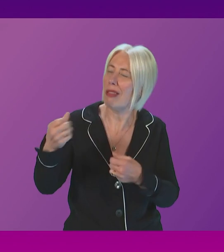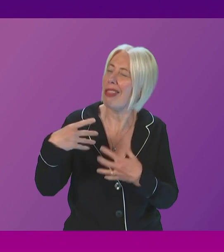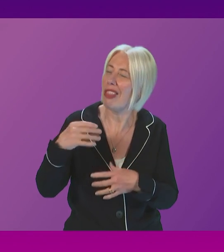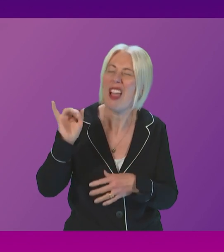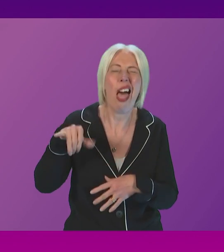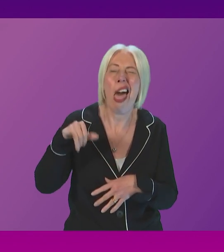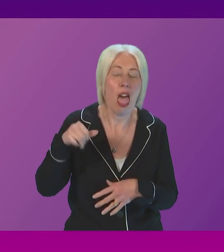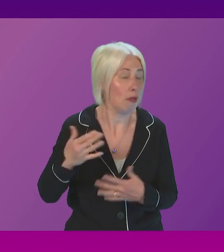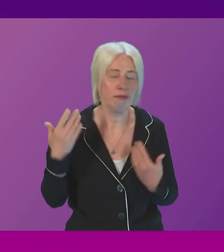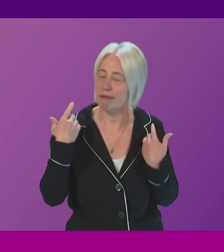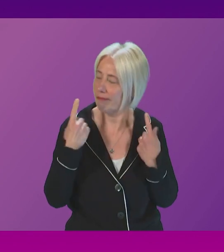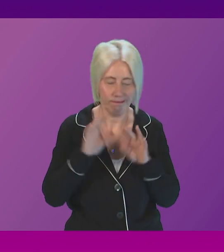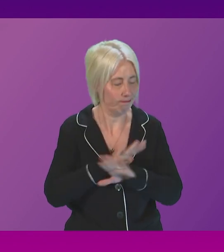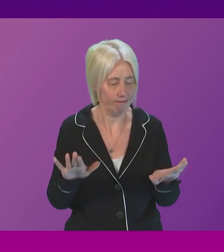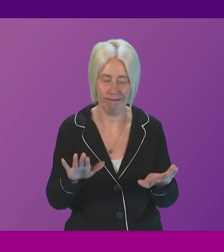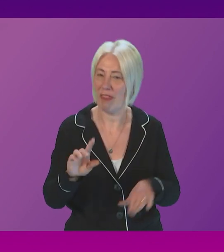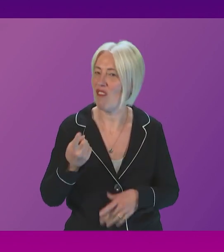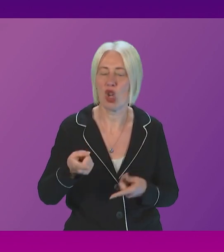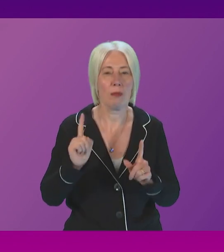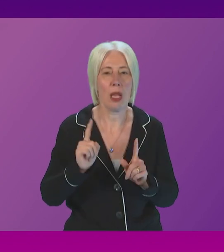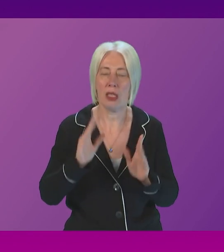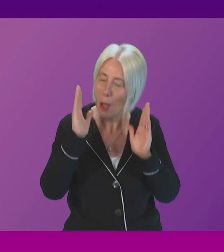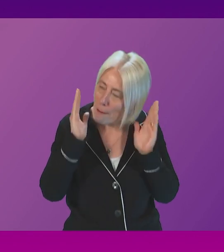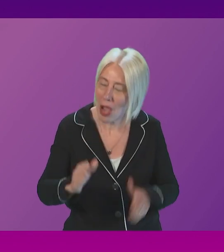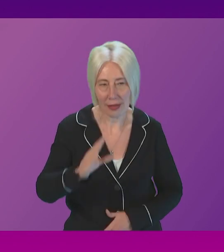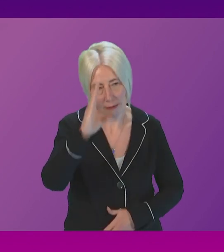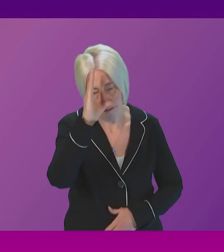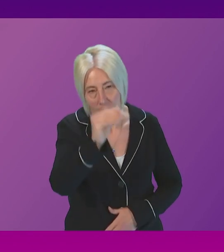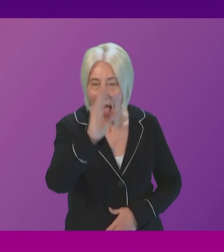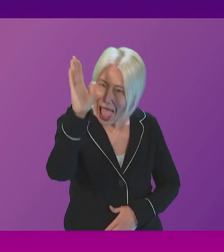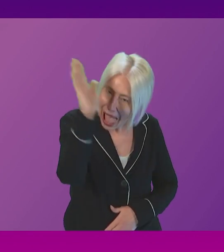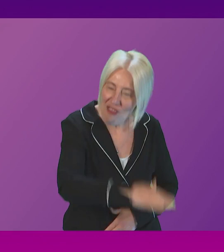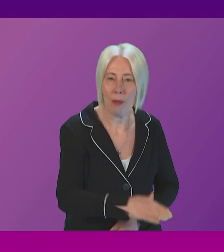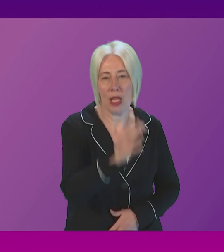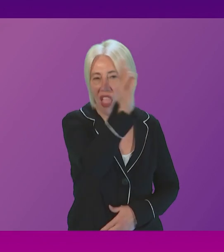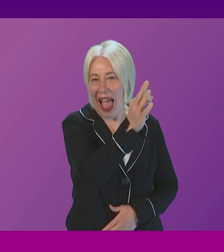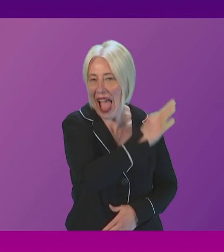The First Minister needs to give Eileen and everyone else in our island communities more